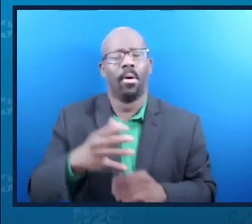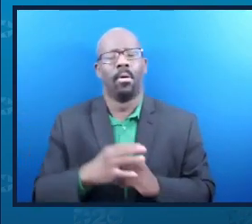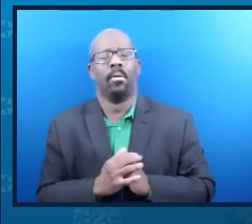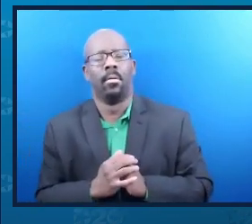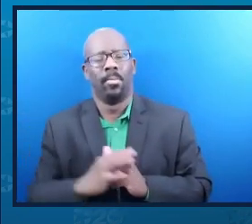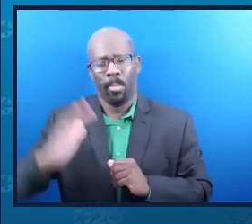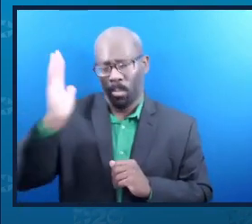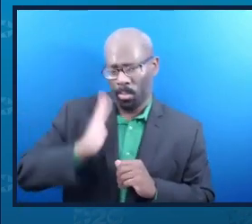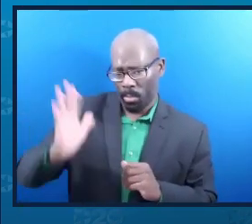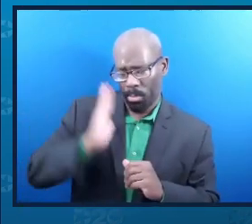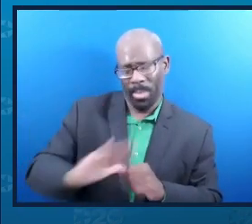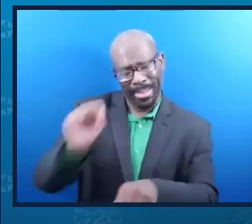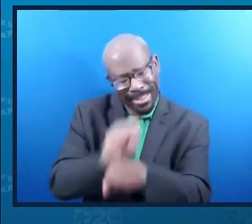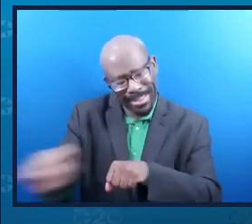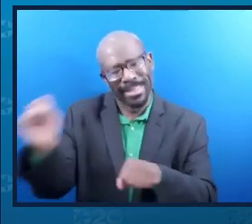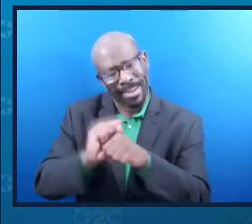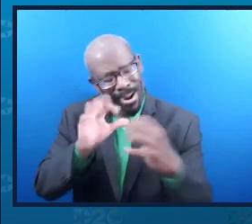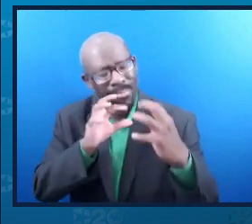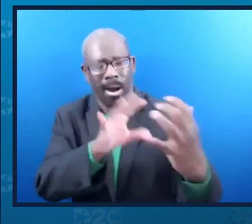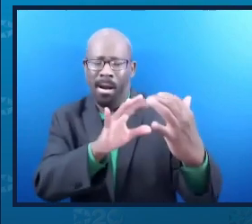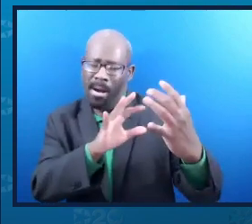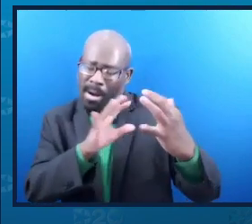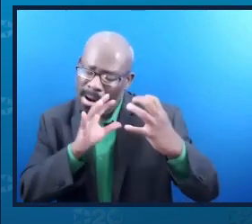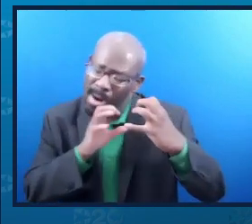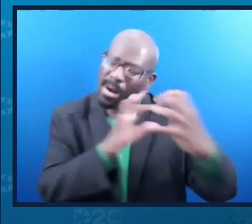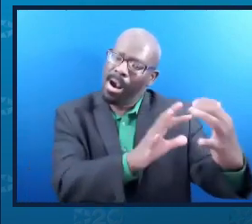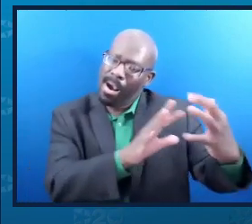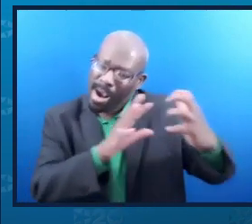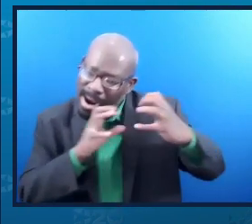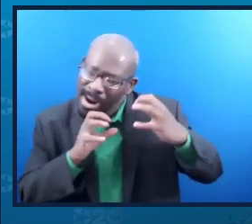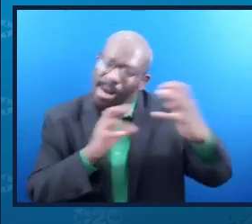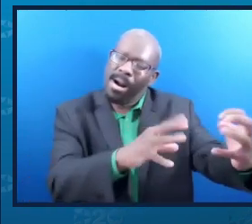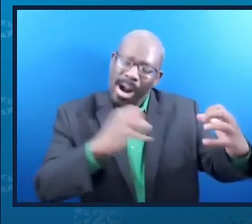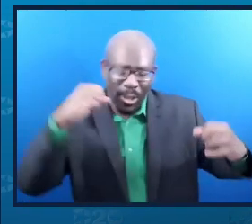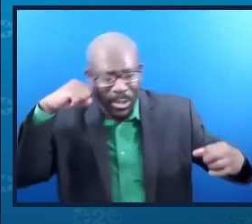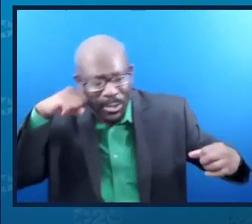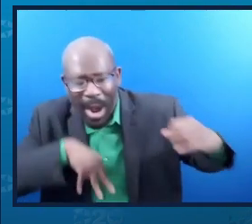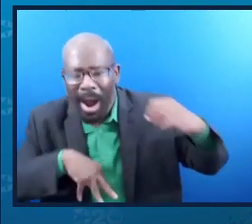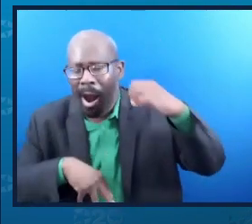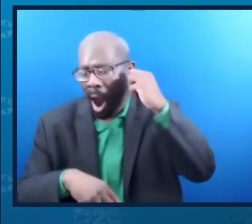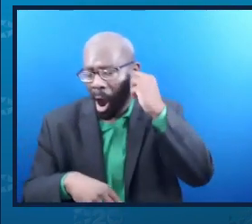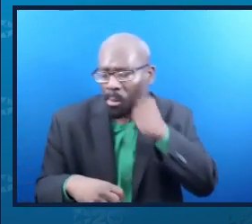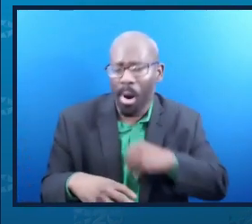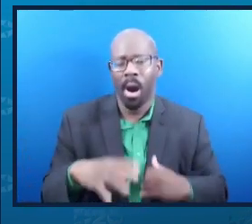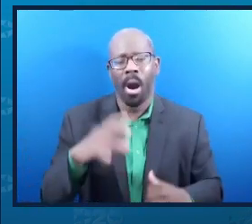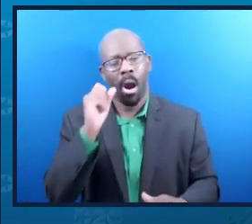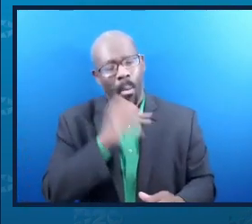FIRE TRAPS AND SWEAT SHOTS WITHOUT RIGHTS OR